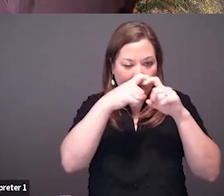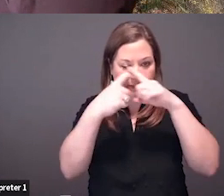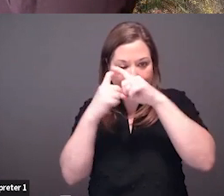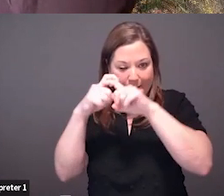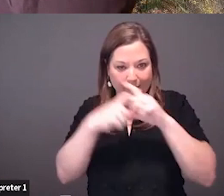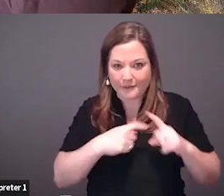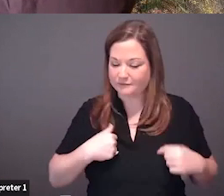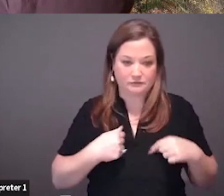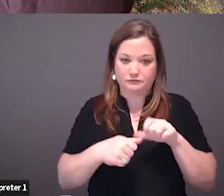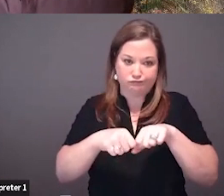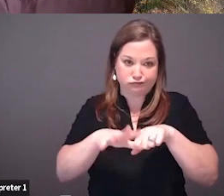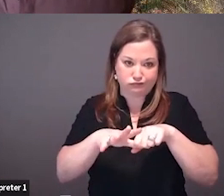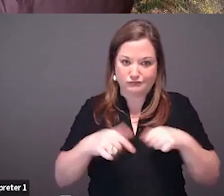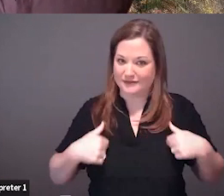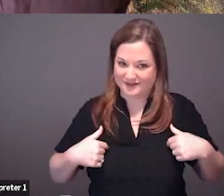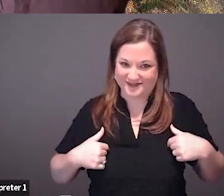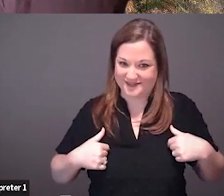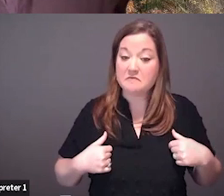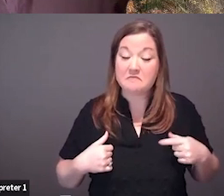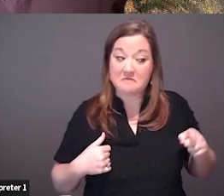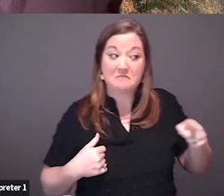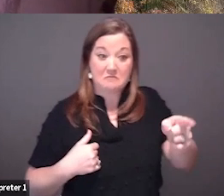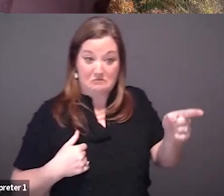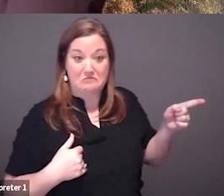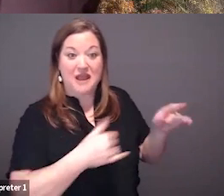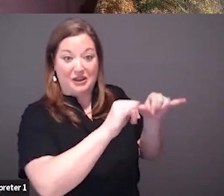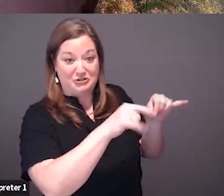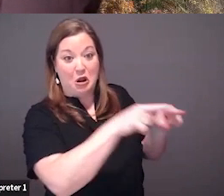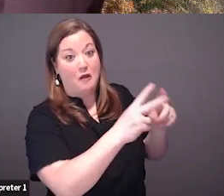I have some very, very smart and talented engineers on the product team.